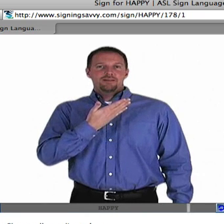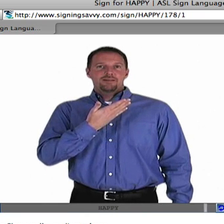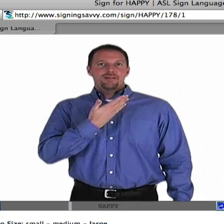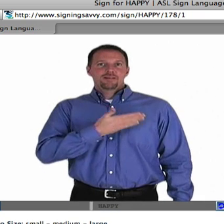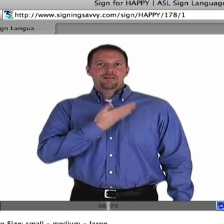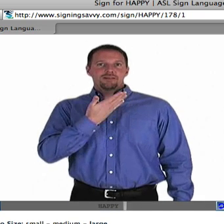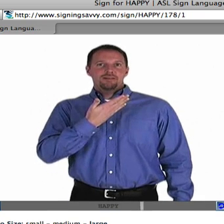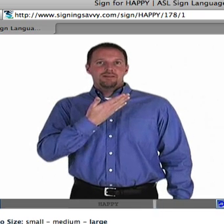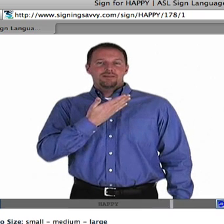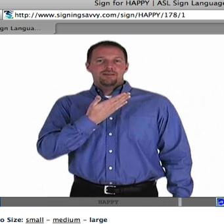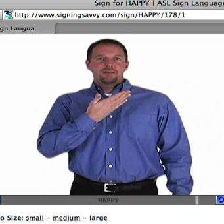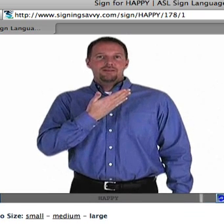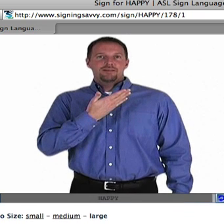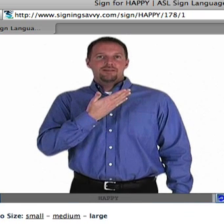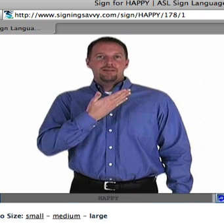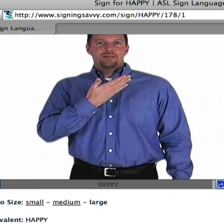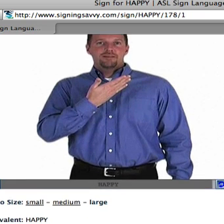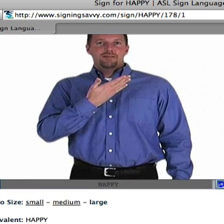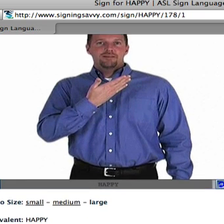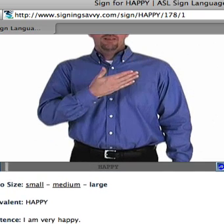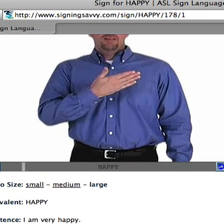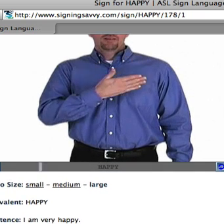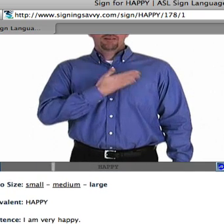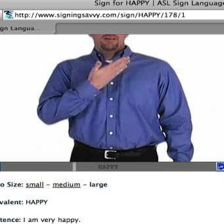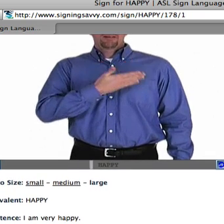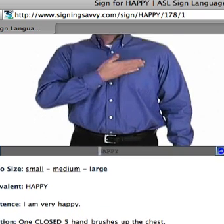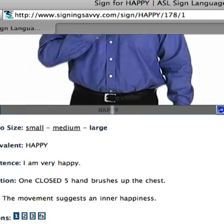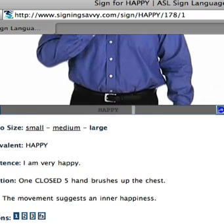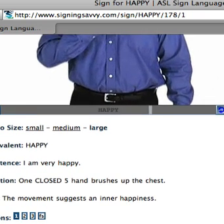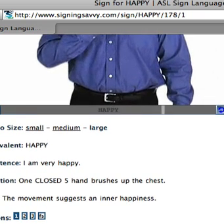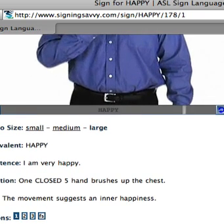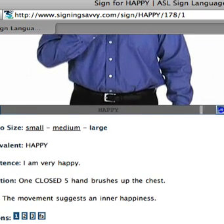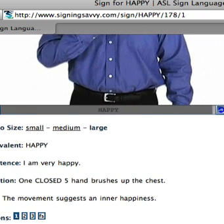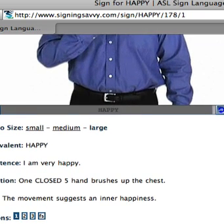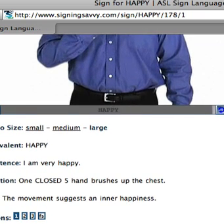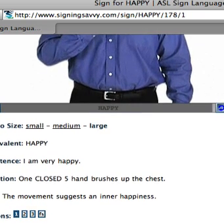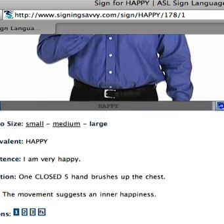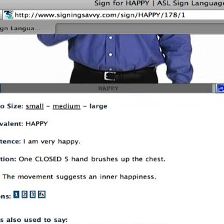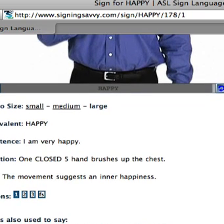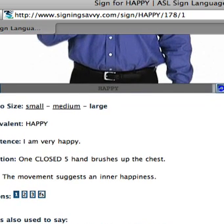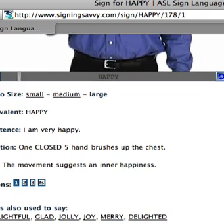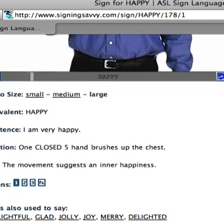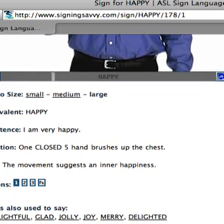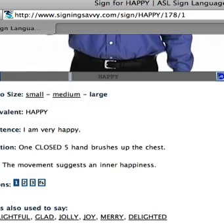And then down below we have the ability to add or view user comments related to this sign.